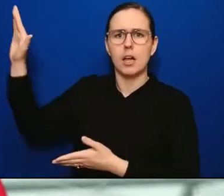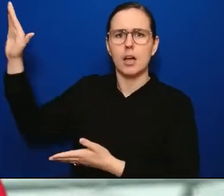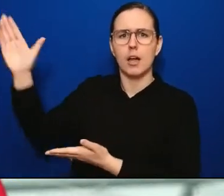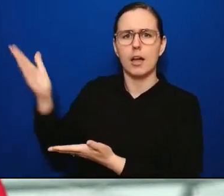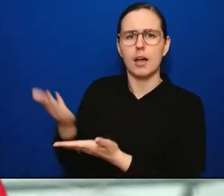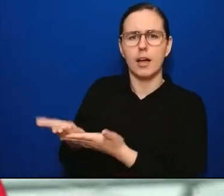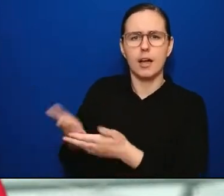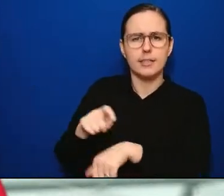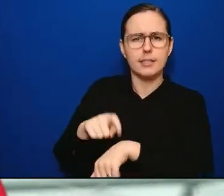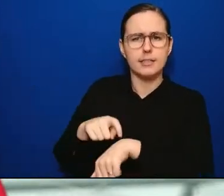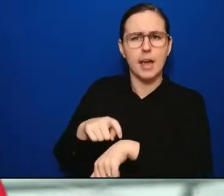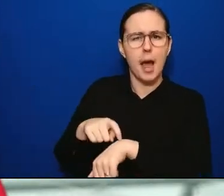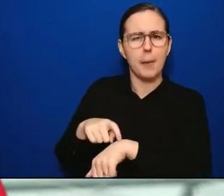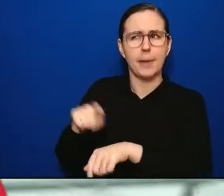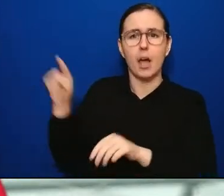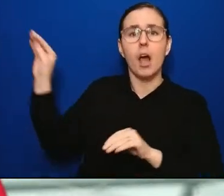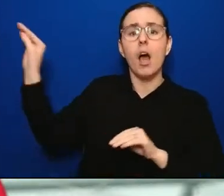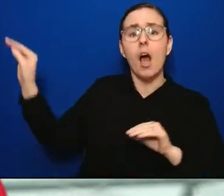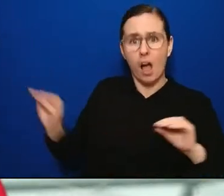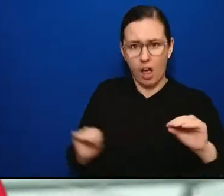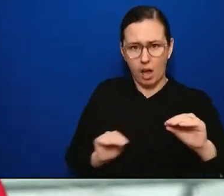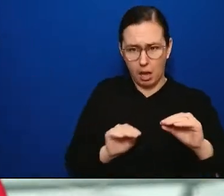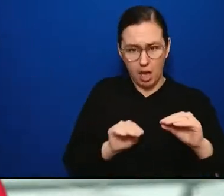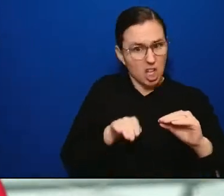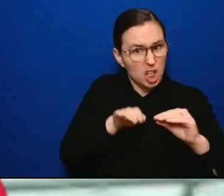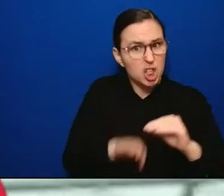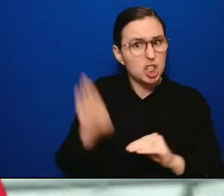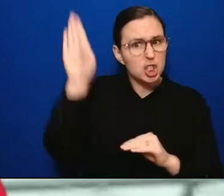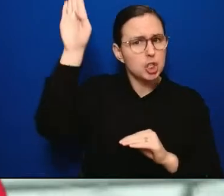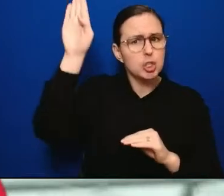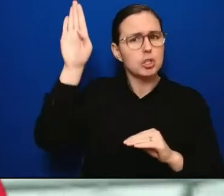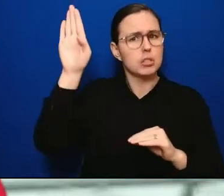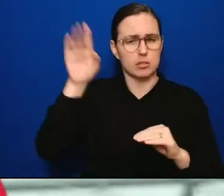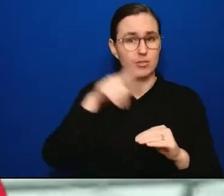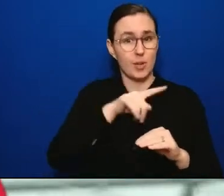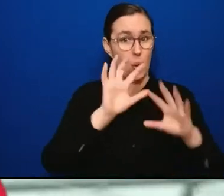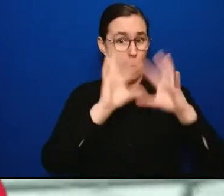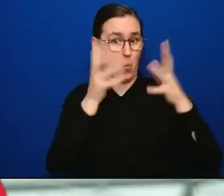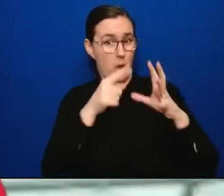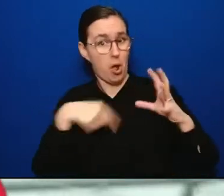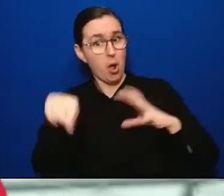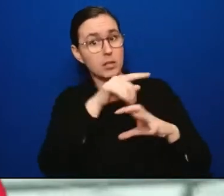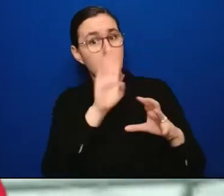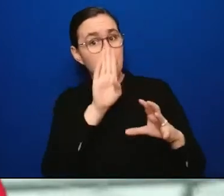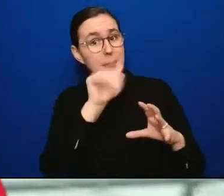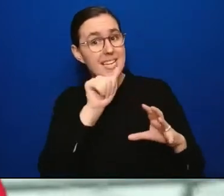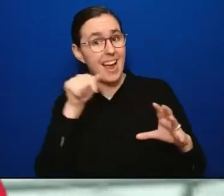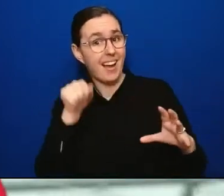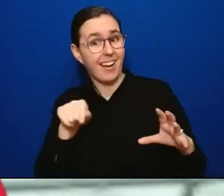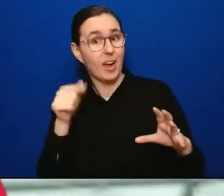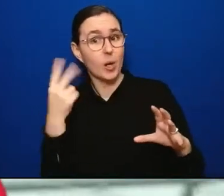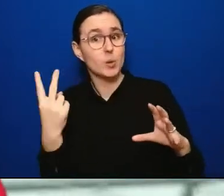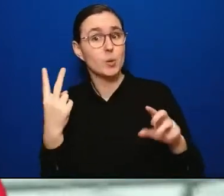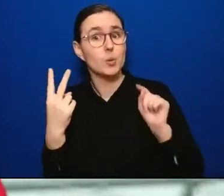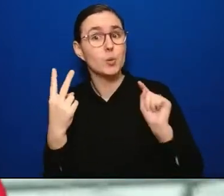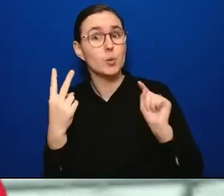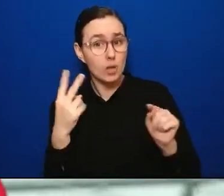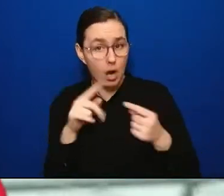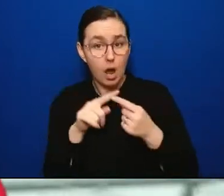have obviously been watching really carefully. About what?